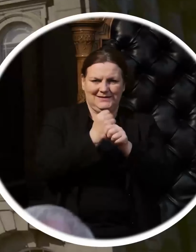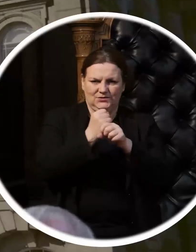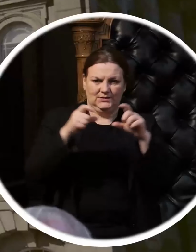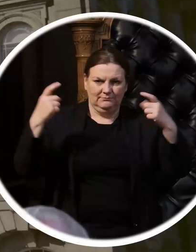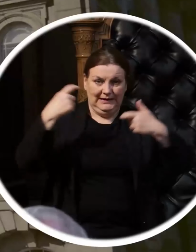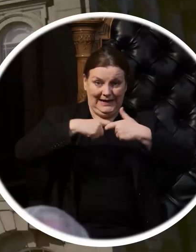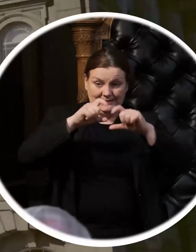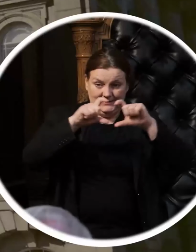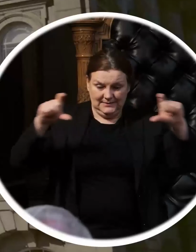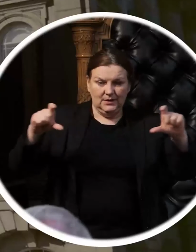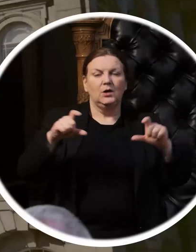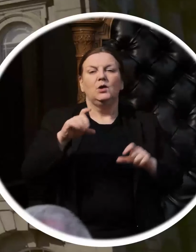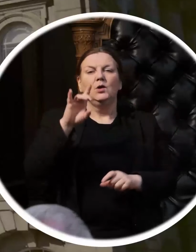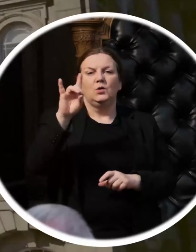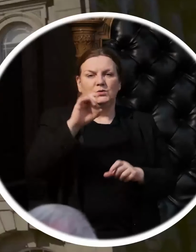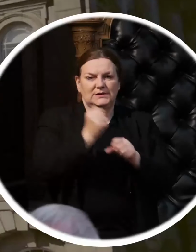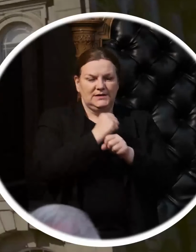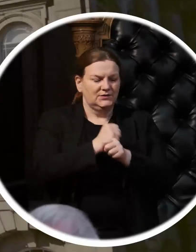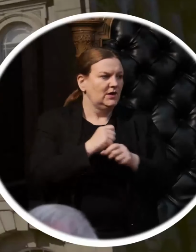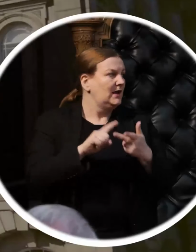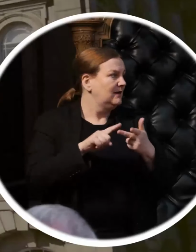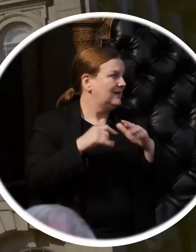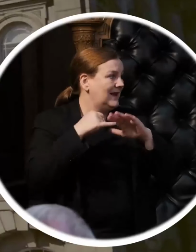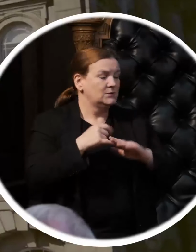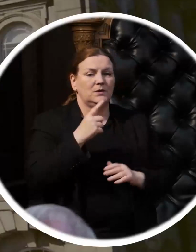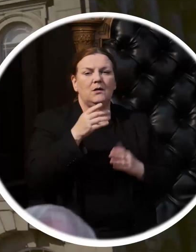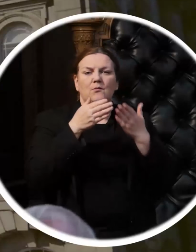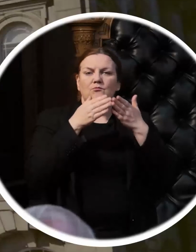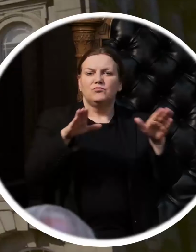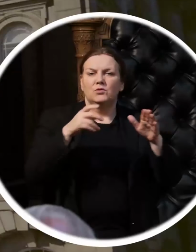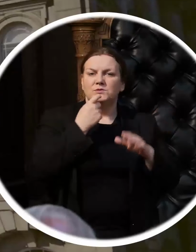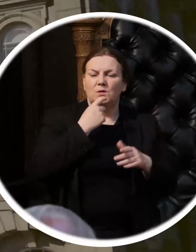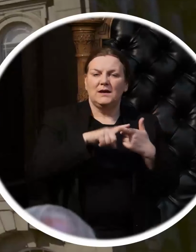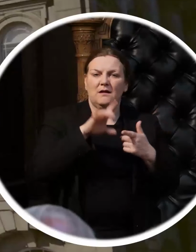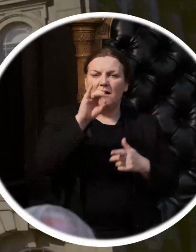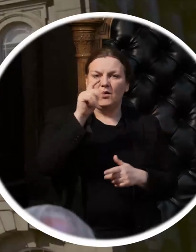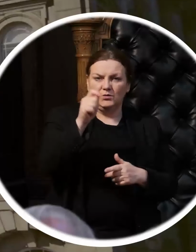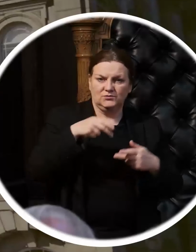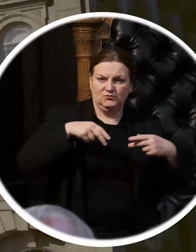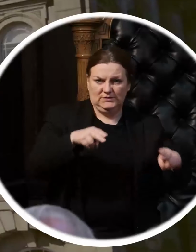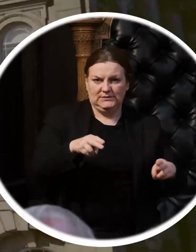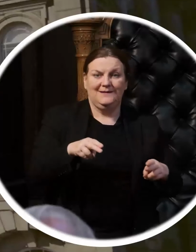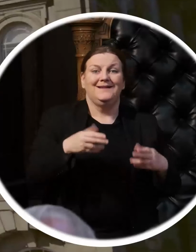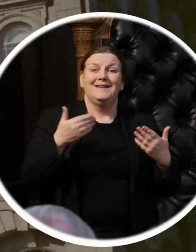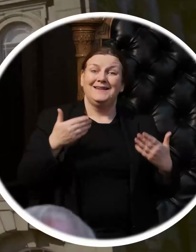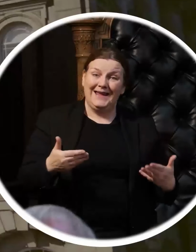to each other, Heuston Station, and lastly Broadstone and Harcourt Street, the latter 2 of which are now closed.